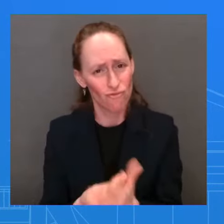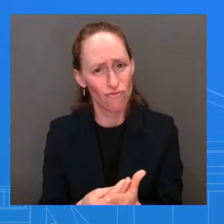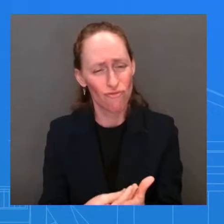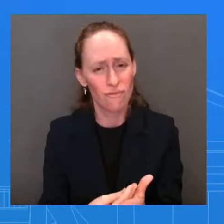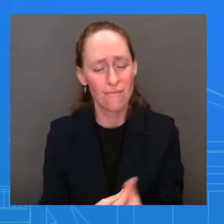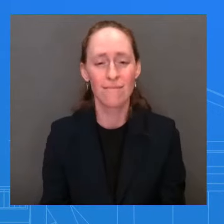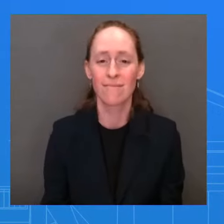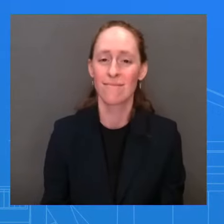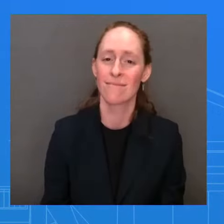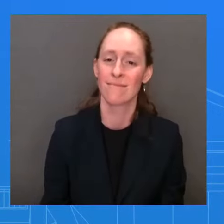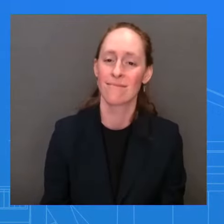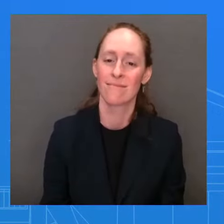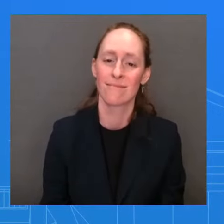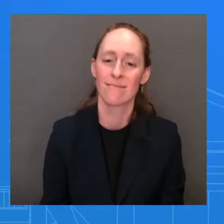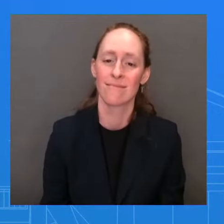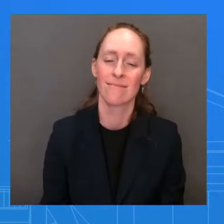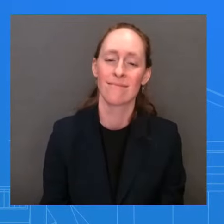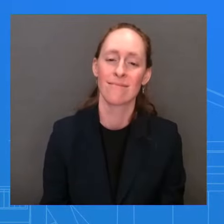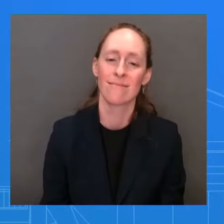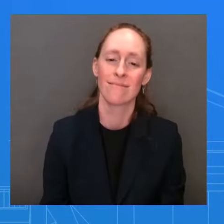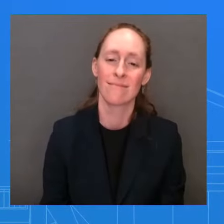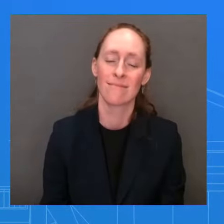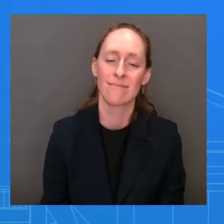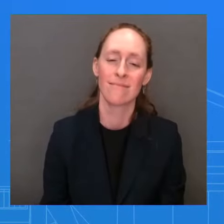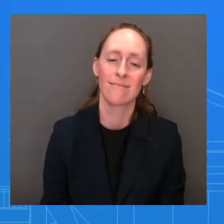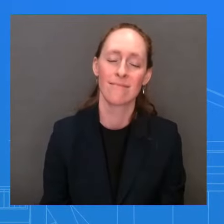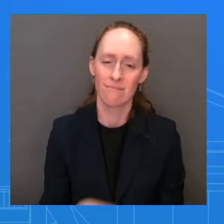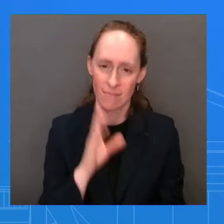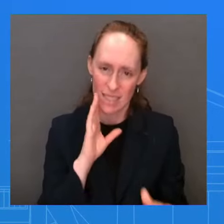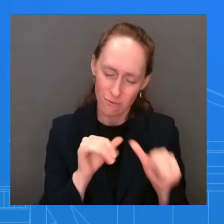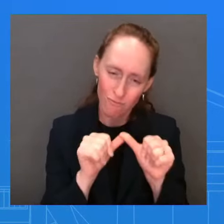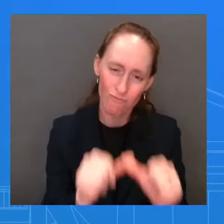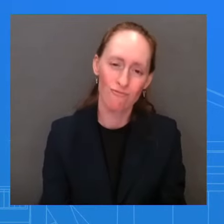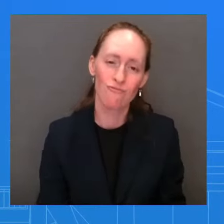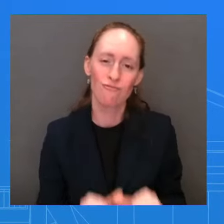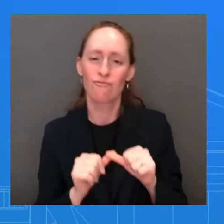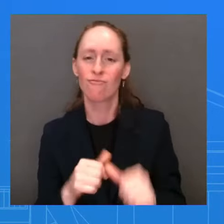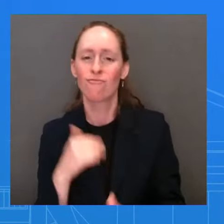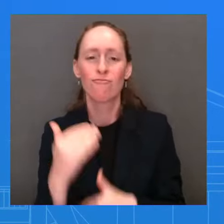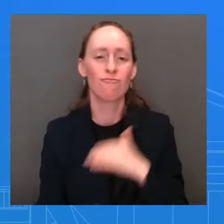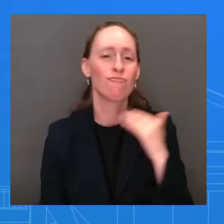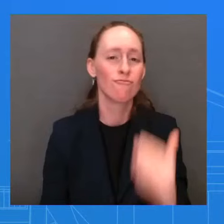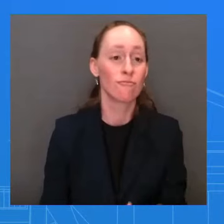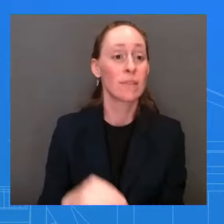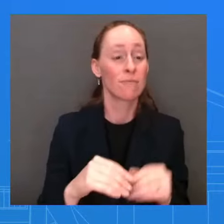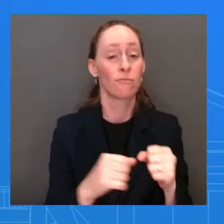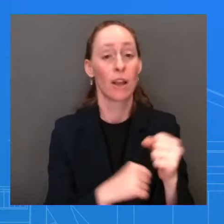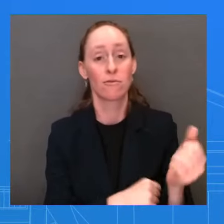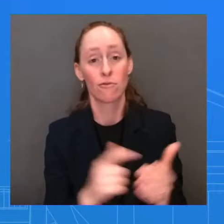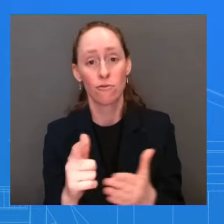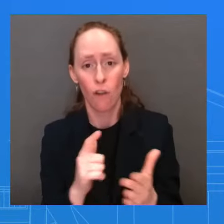under the bipartisan infrastructure legislation. That's going to continue under the Inflation Reduction Act. That's going to continue under the CHIPS and Science --